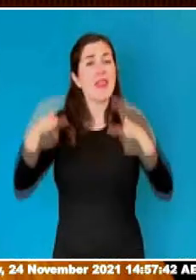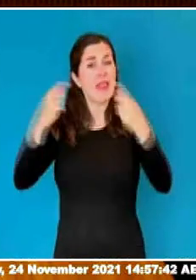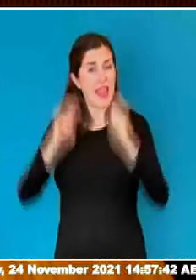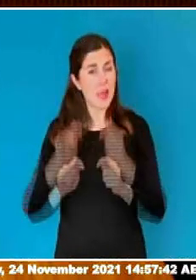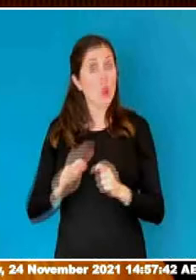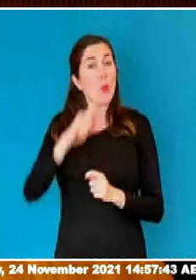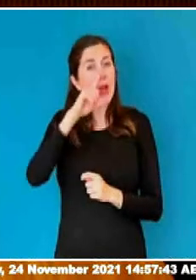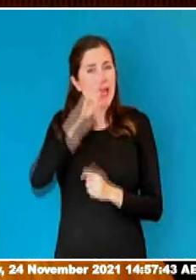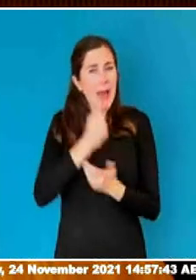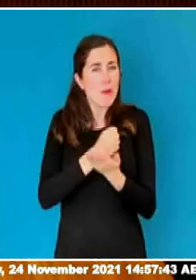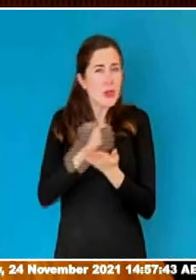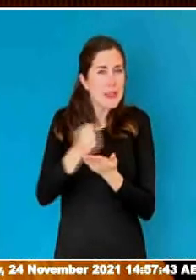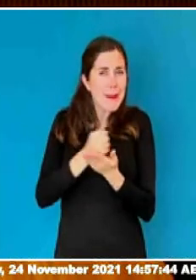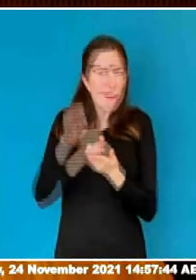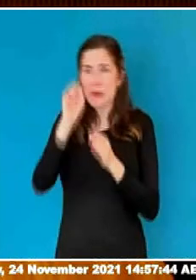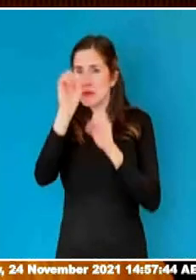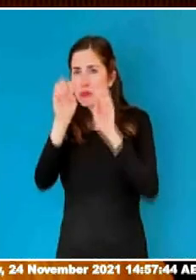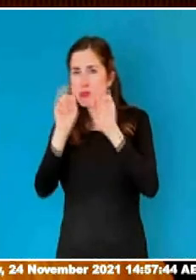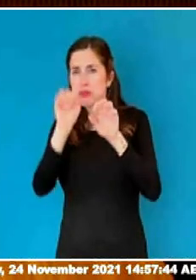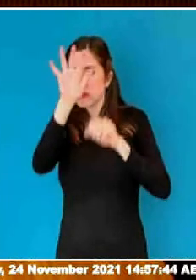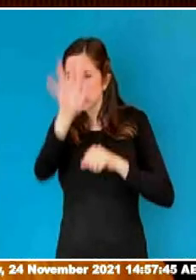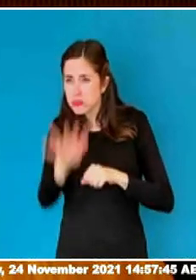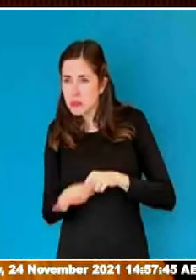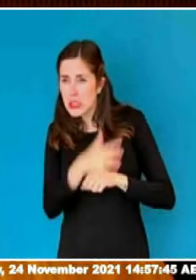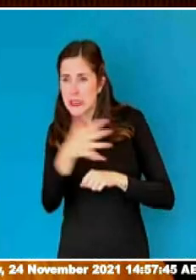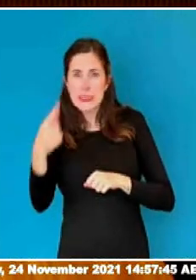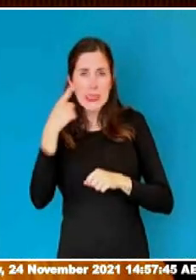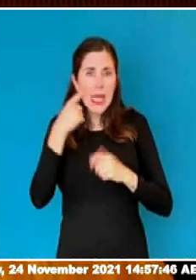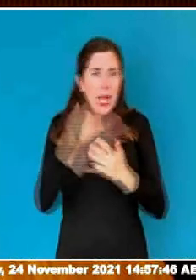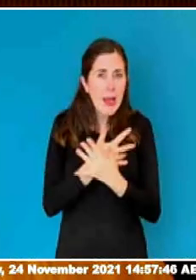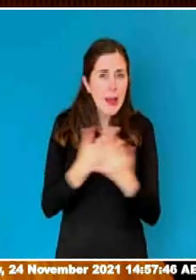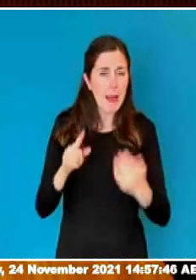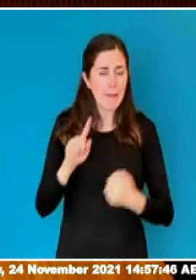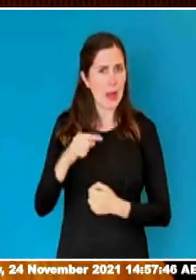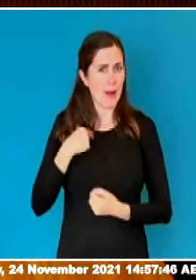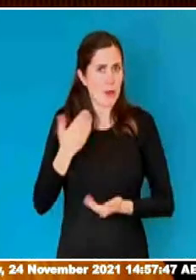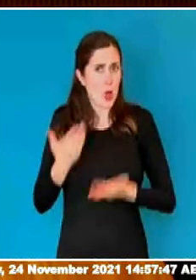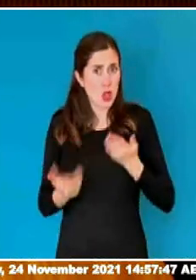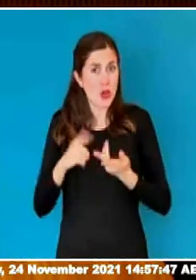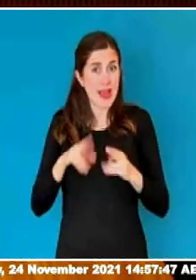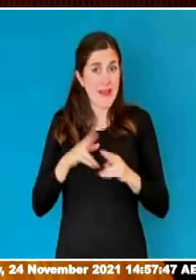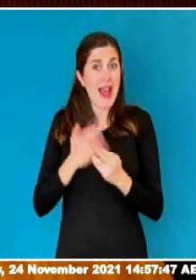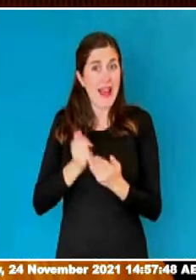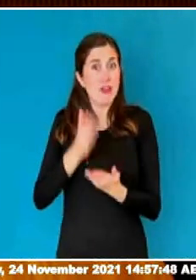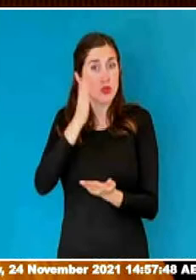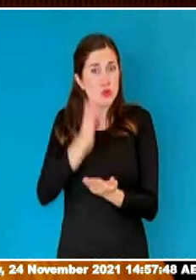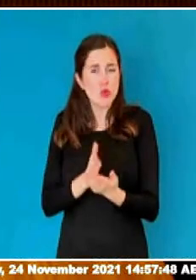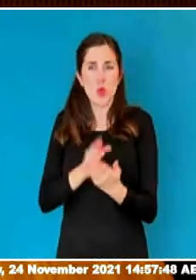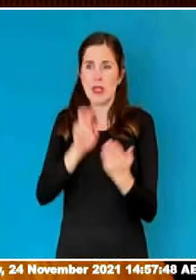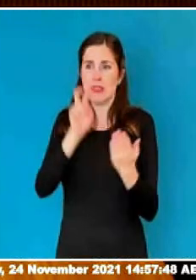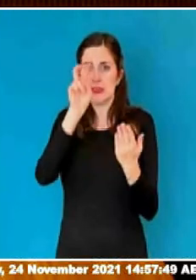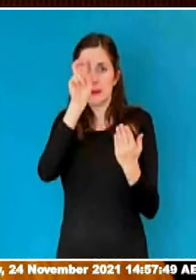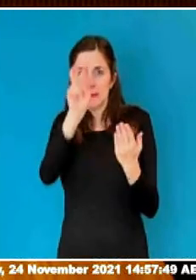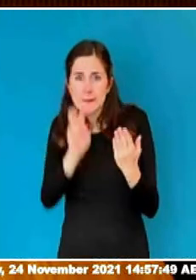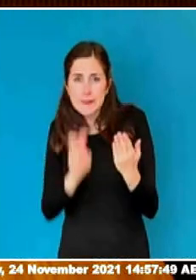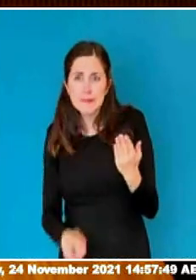But I would need to confirm whether we do have any specific language triggers that